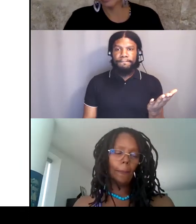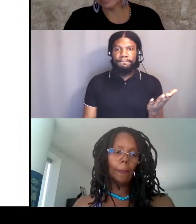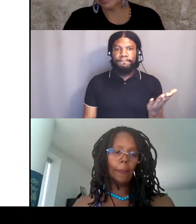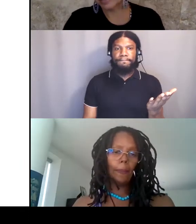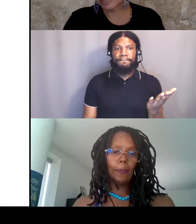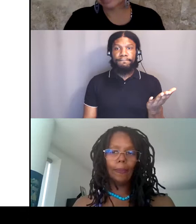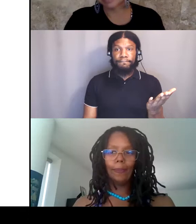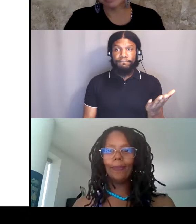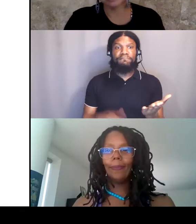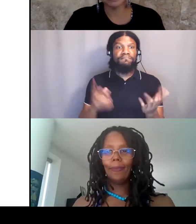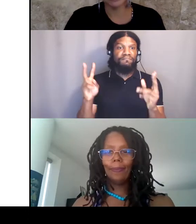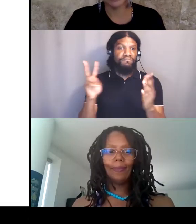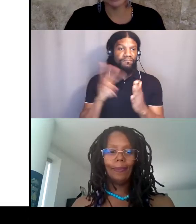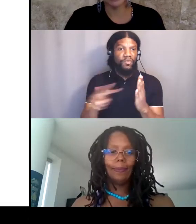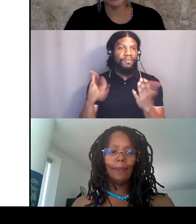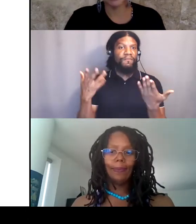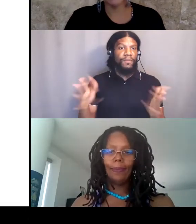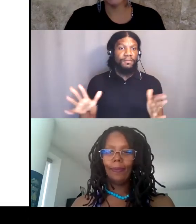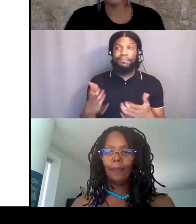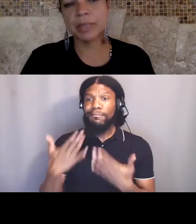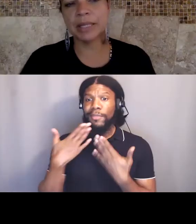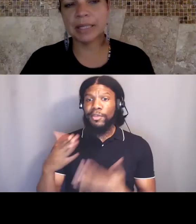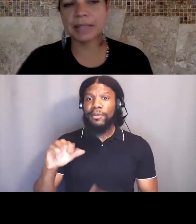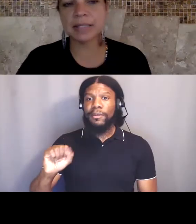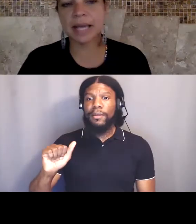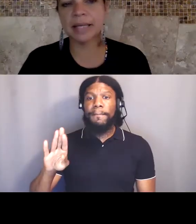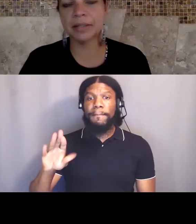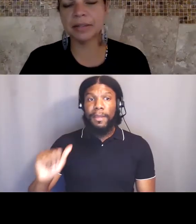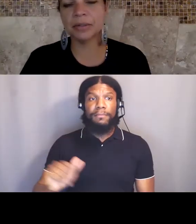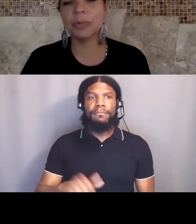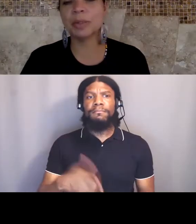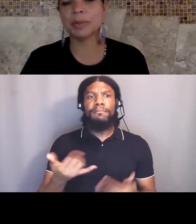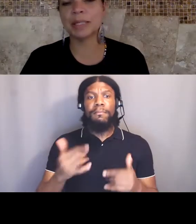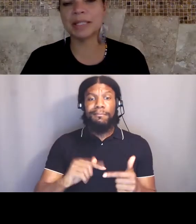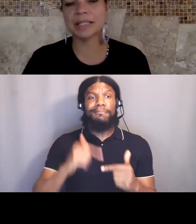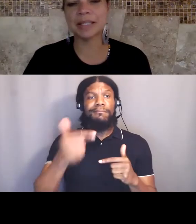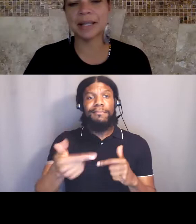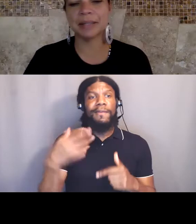Thank you Saba. Who can read the next slide? Who will read the next slide?